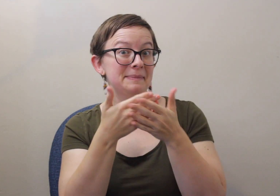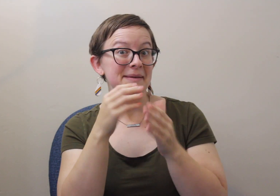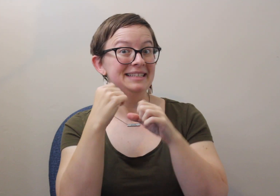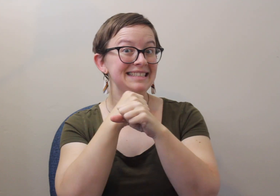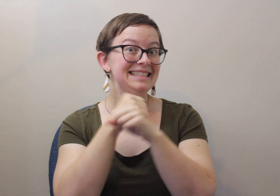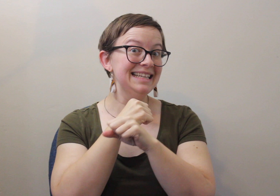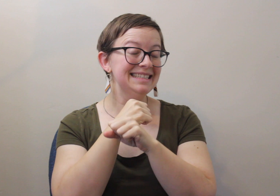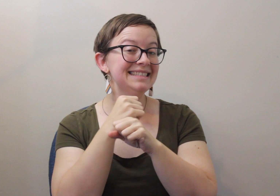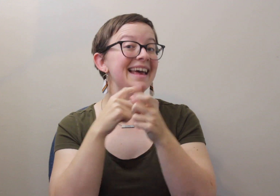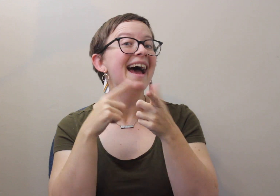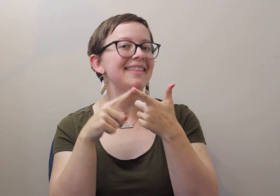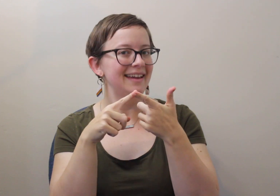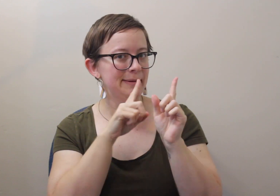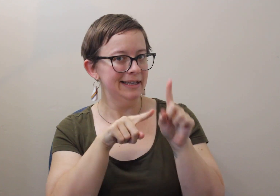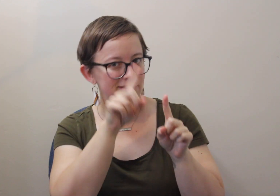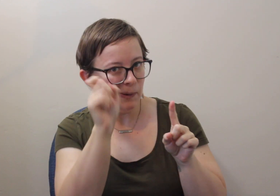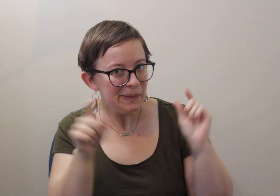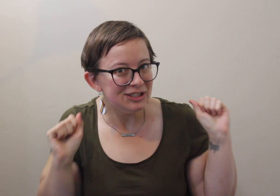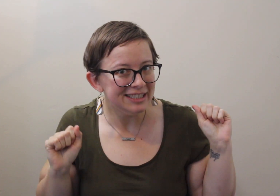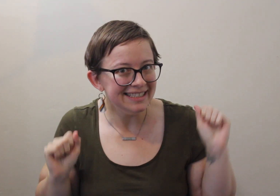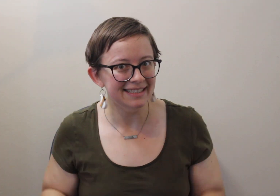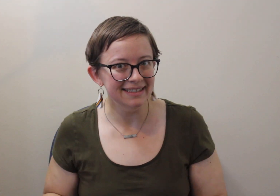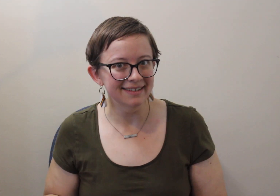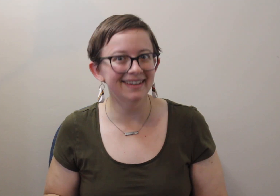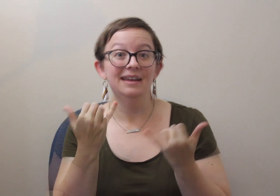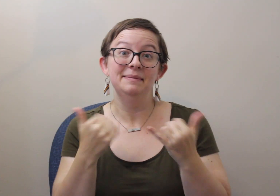First we'll do a little bit of baby stats and then we will answer the question.